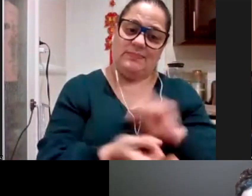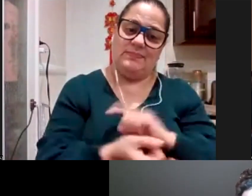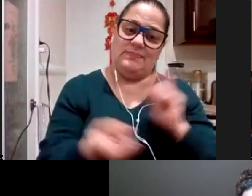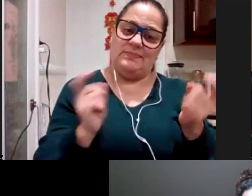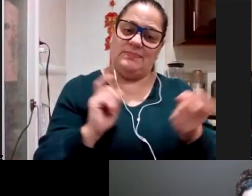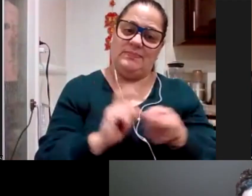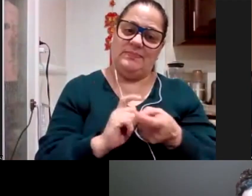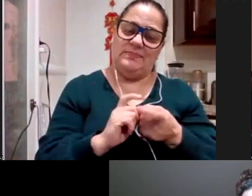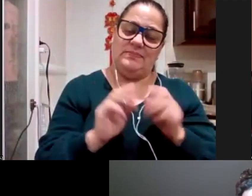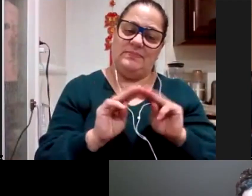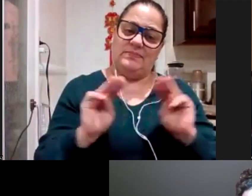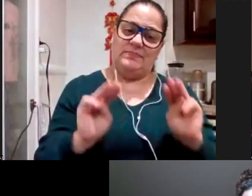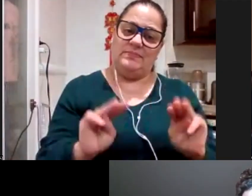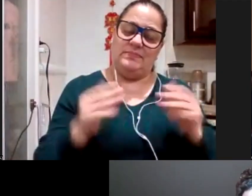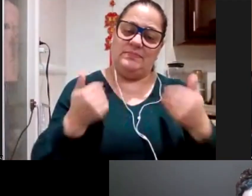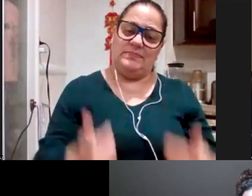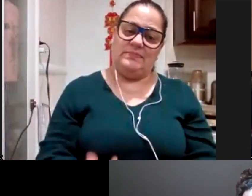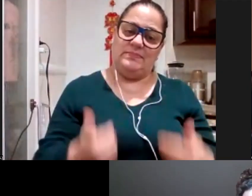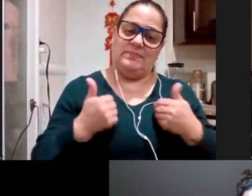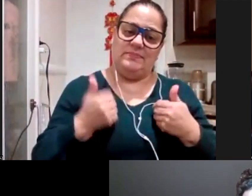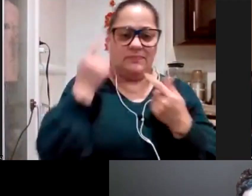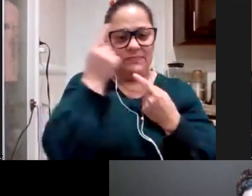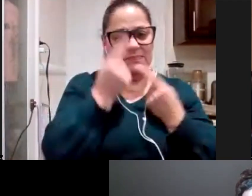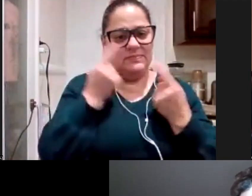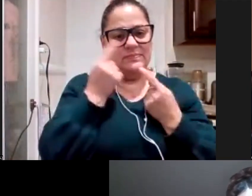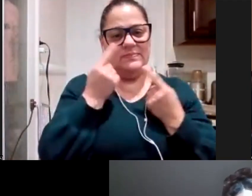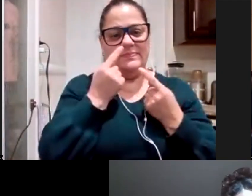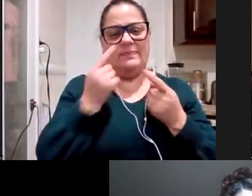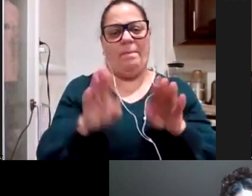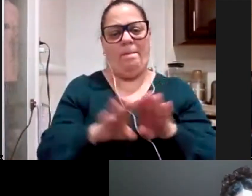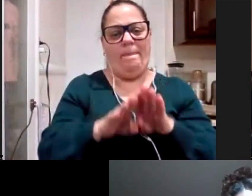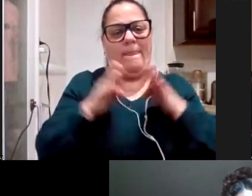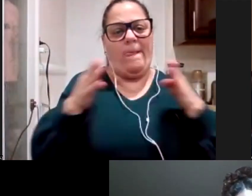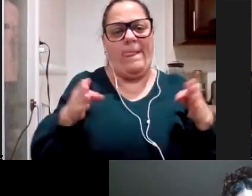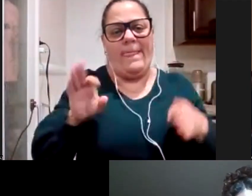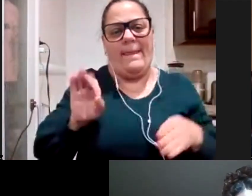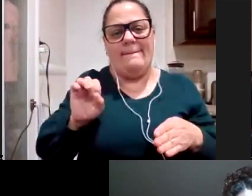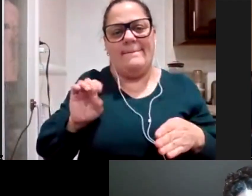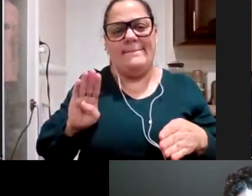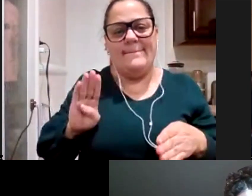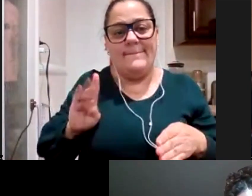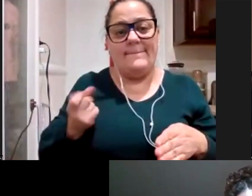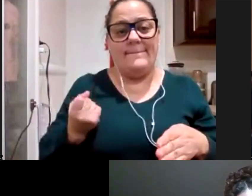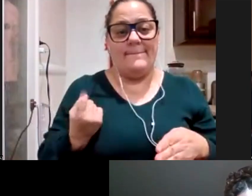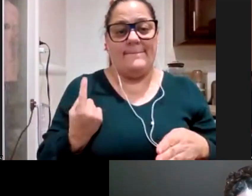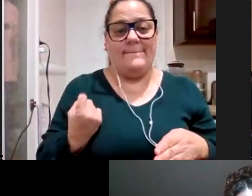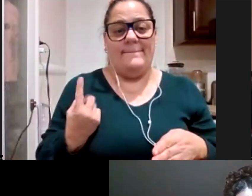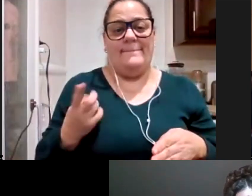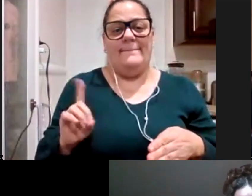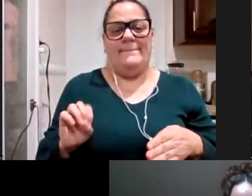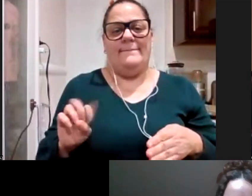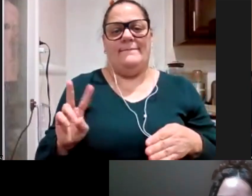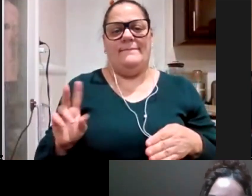[GROVER] Well, I was thinking of a segue into uh February 11th, uh Devva’s room and